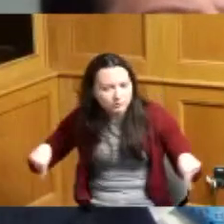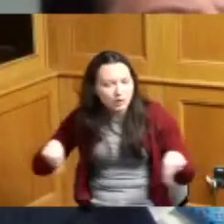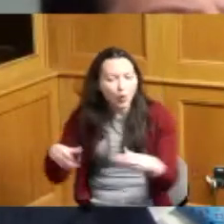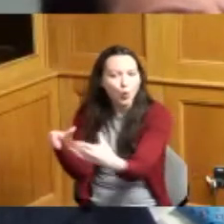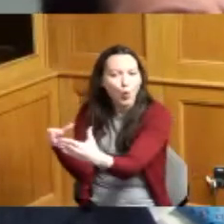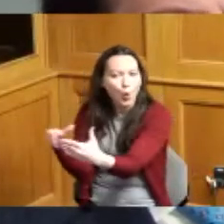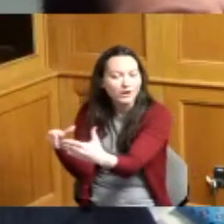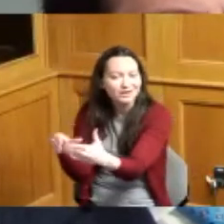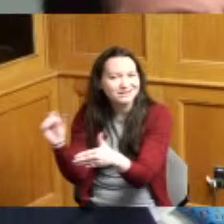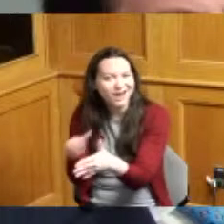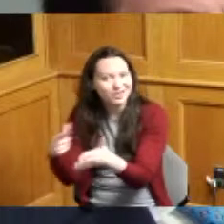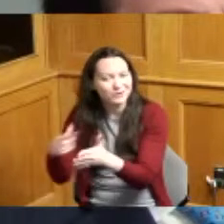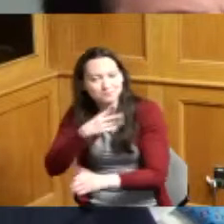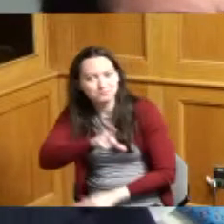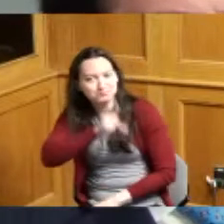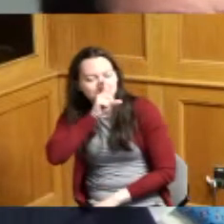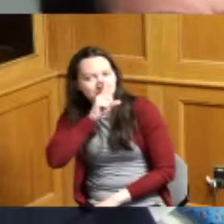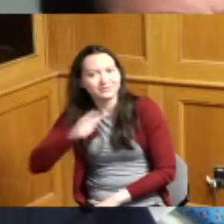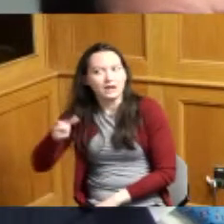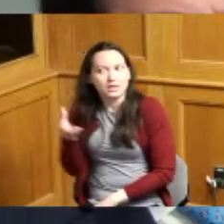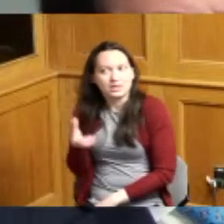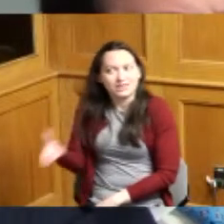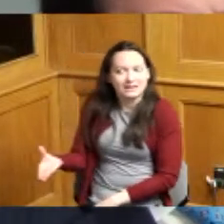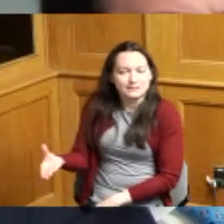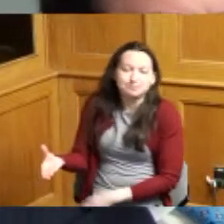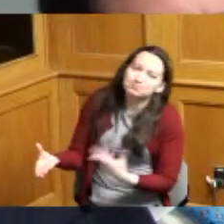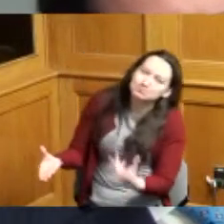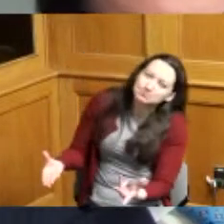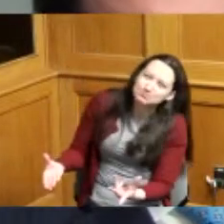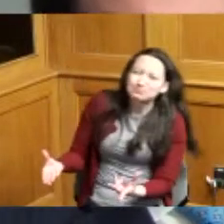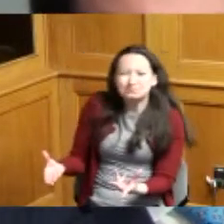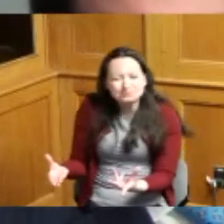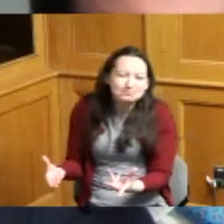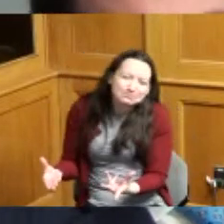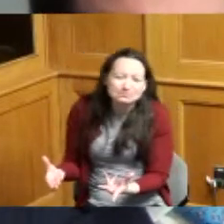those other items would be things that would be essentially for lack of a better term things that